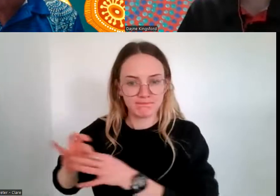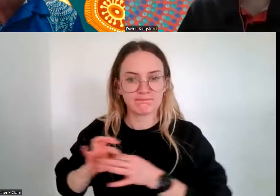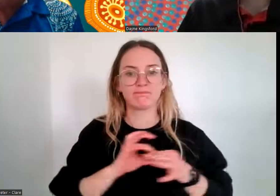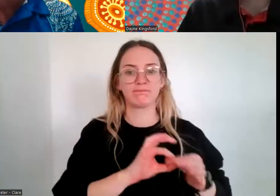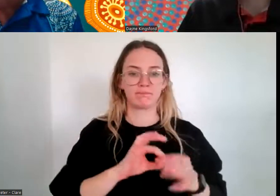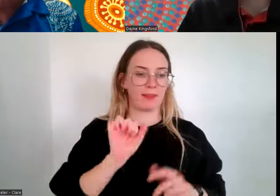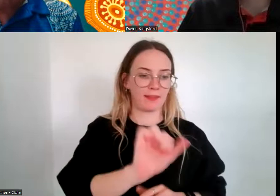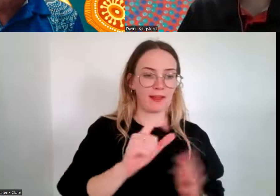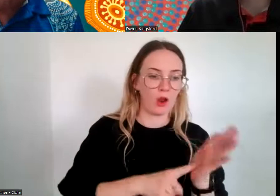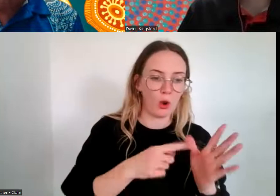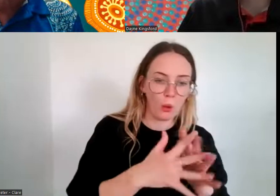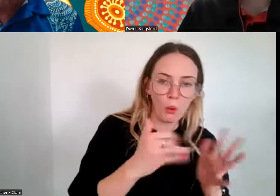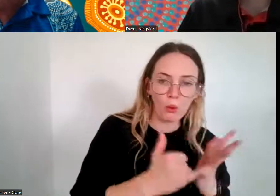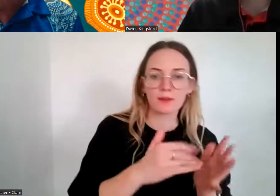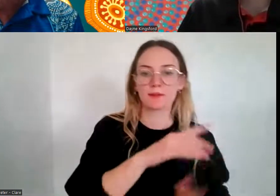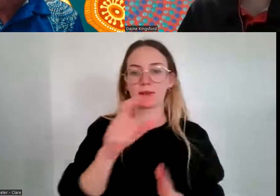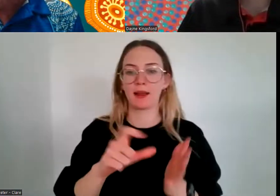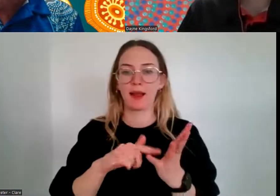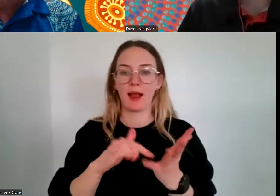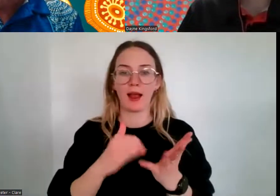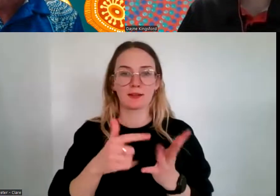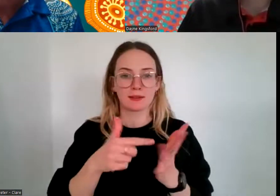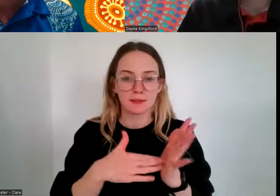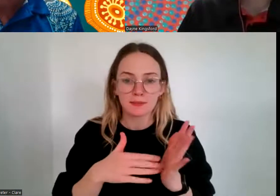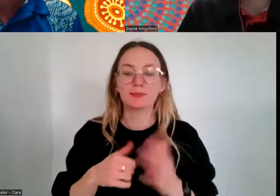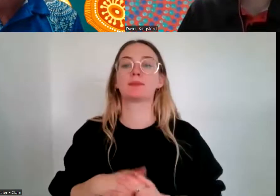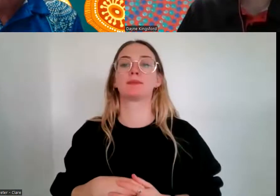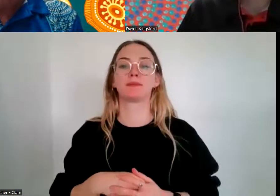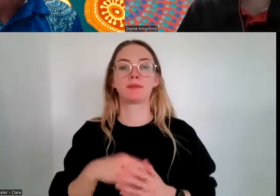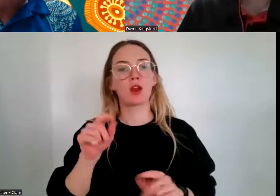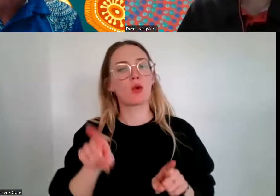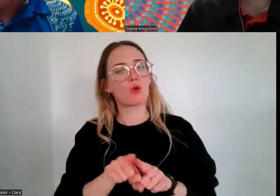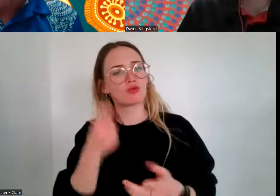and we extend our respects to First Nations people participating today.